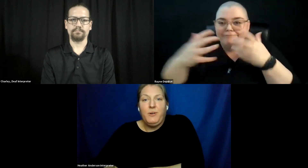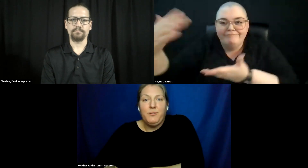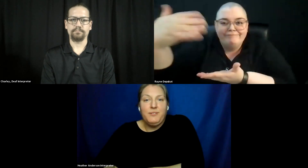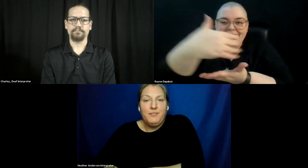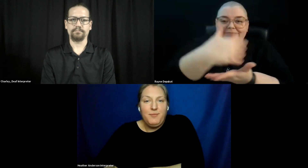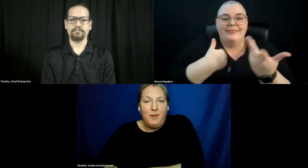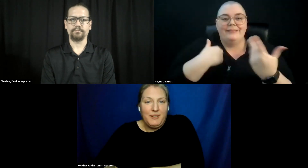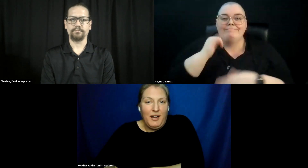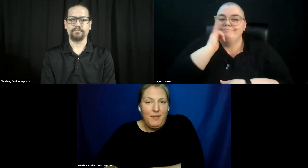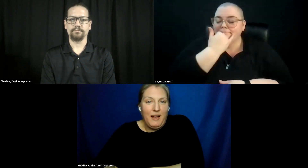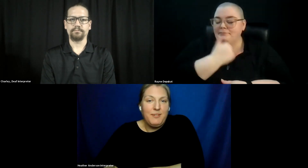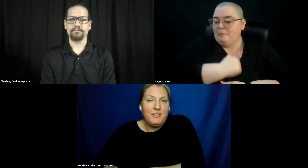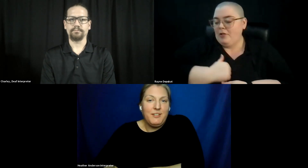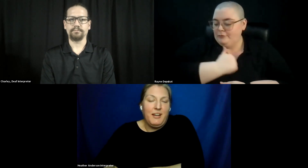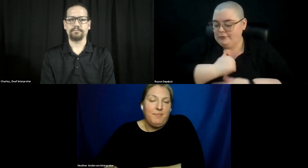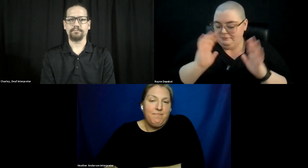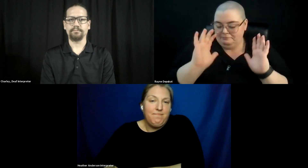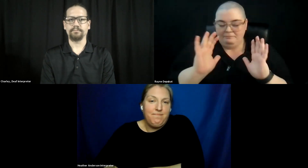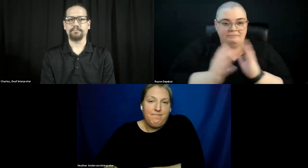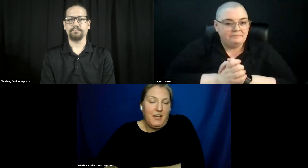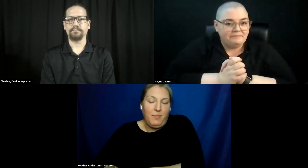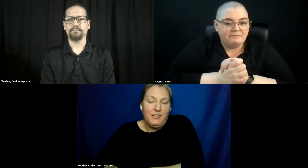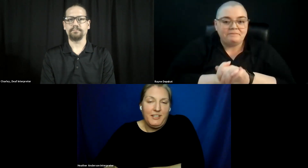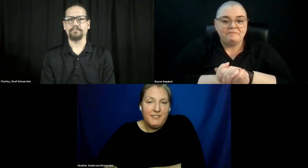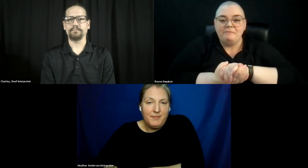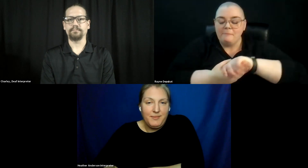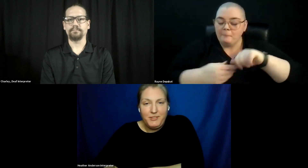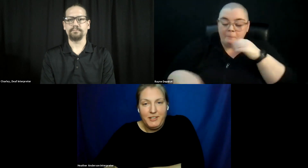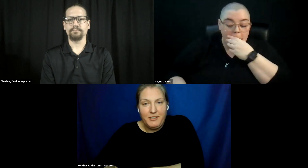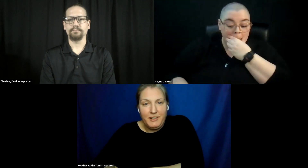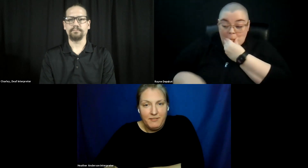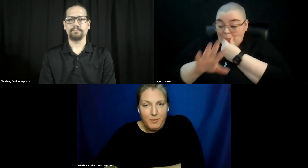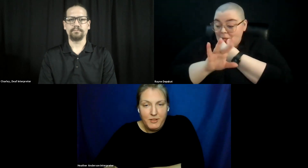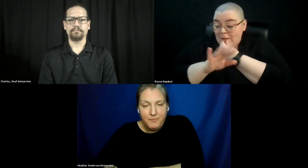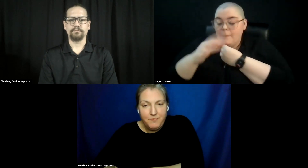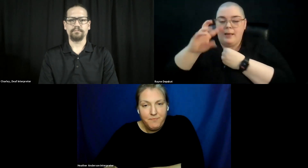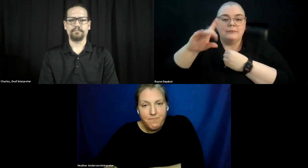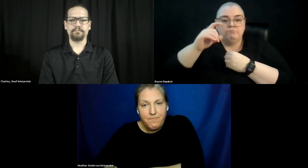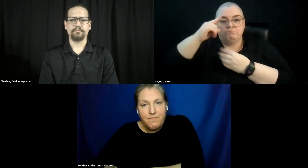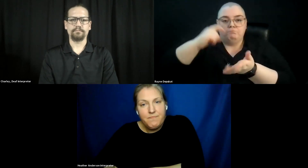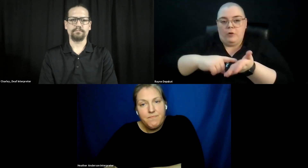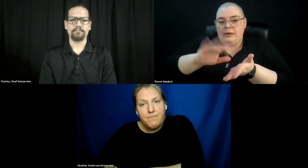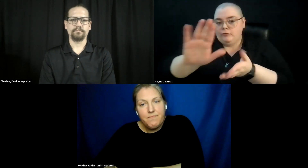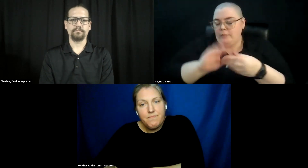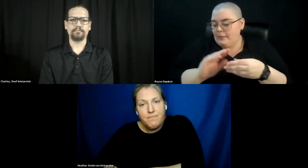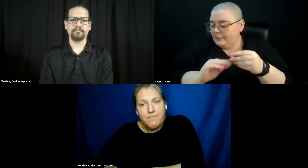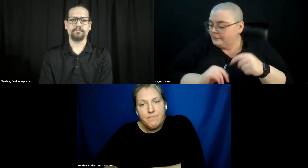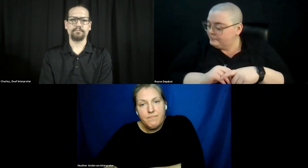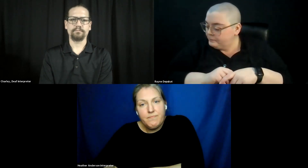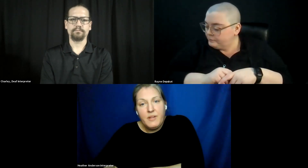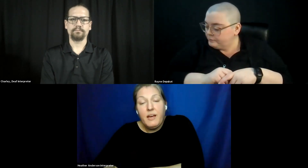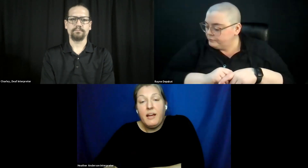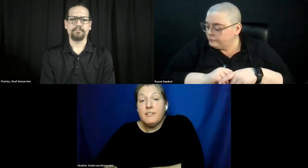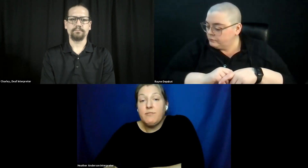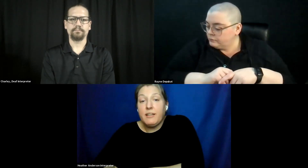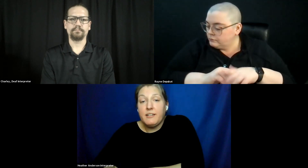If we could hold public comment I'm just, I apologize. just trying to collect information.